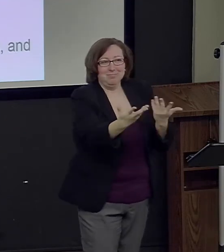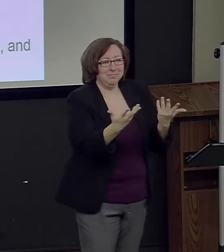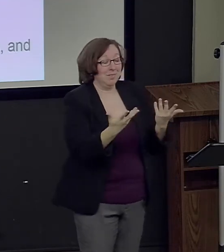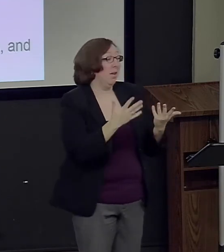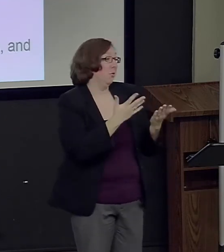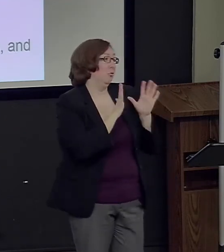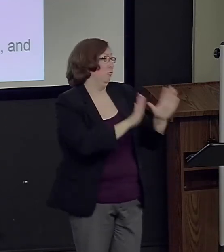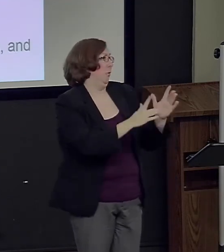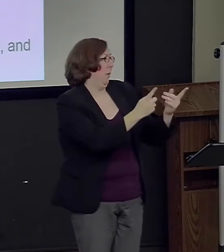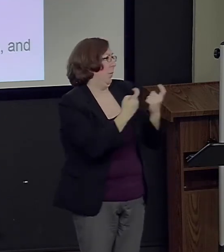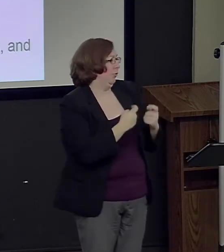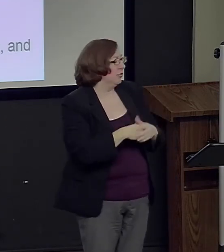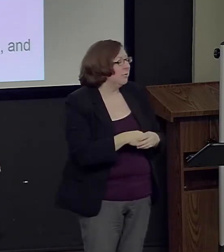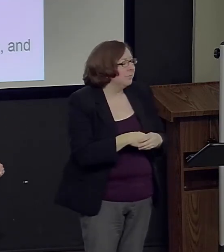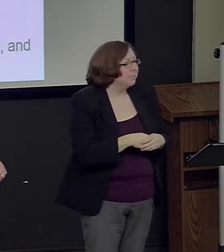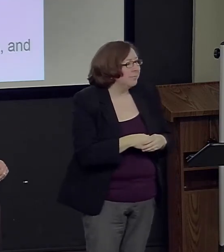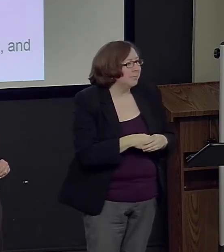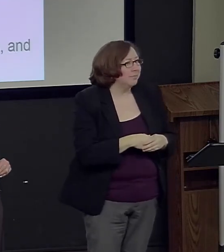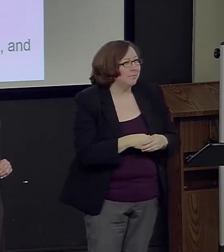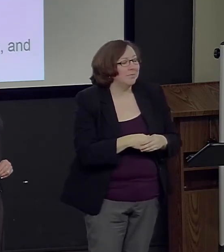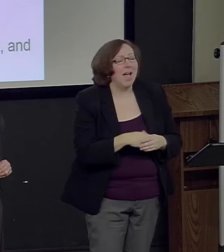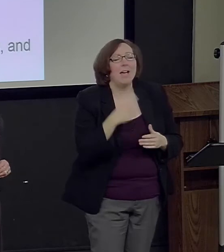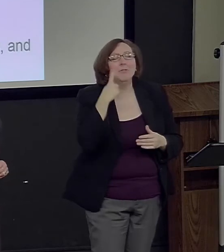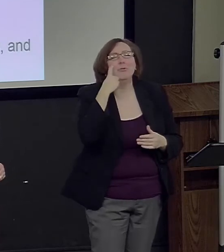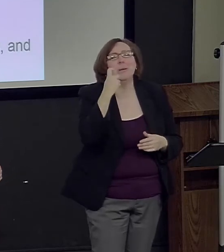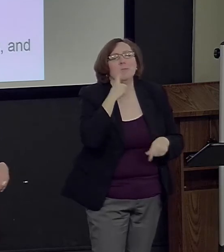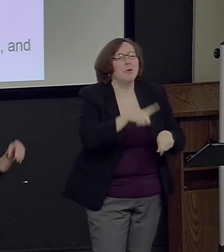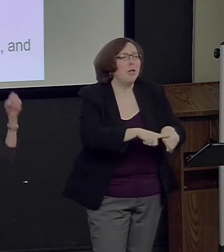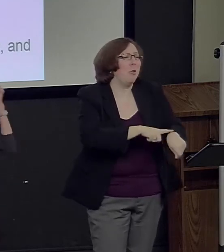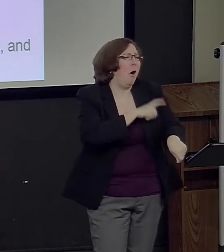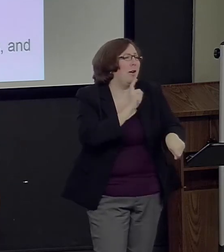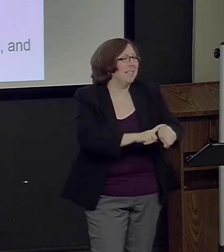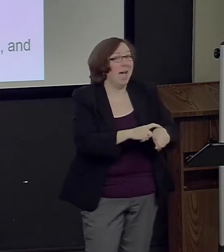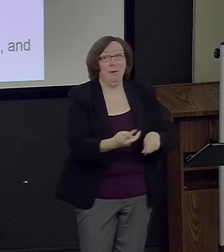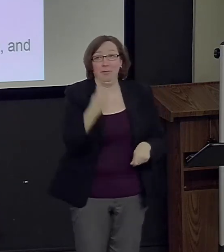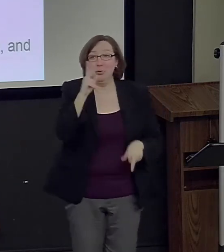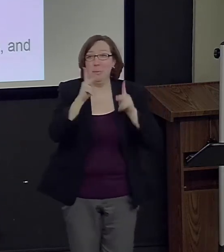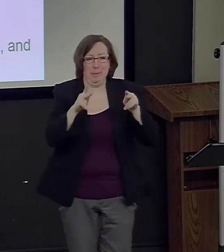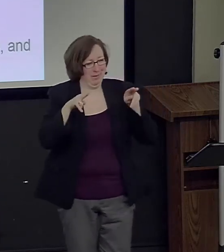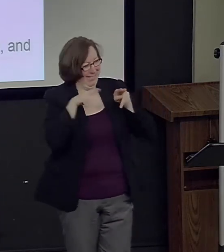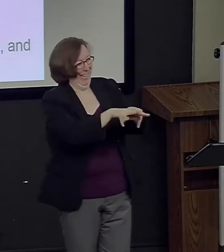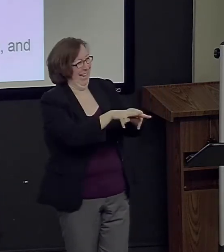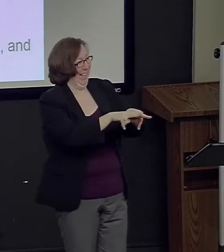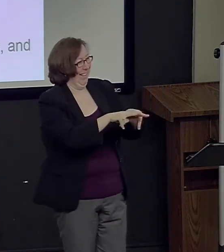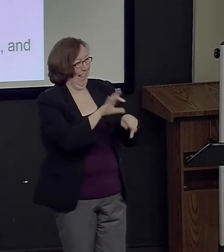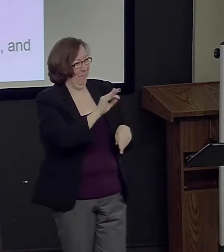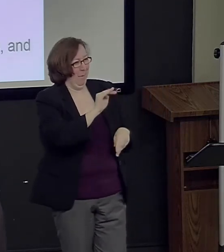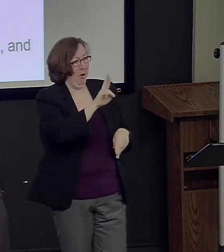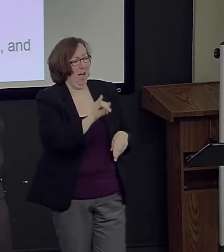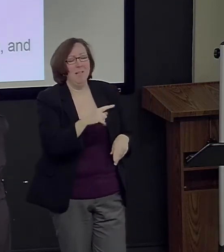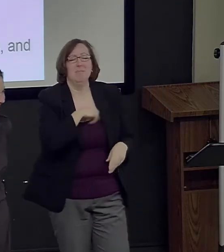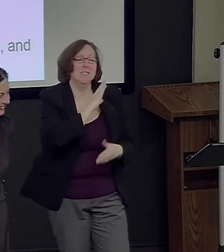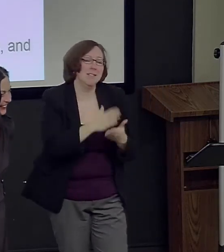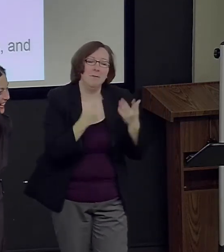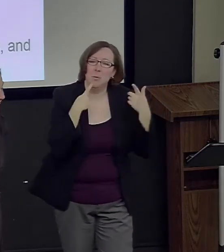And I've dreamed for a long time of putting two people in a scanner. It never worked.